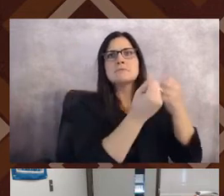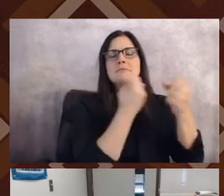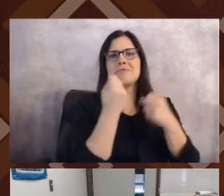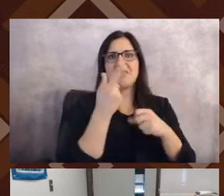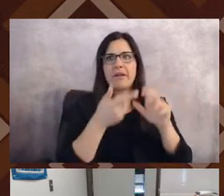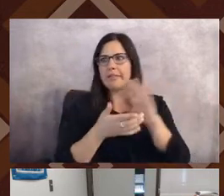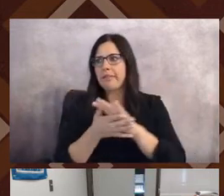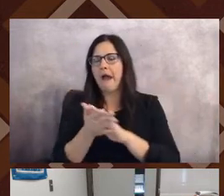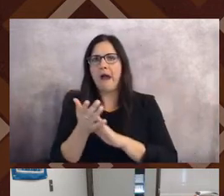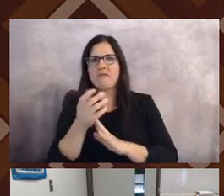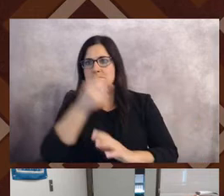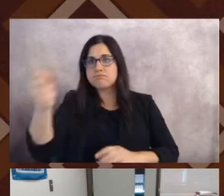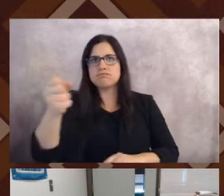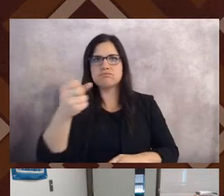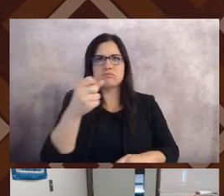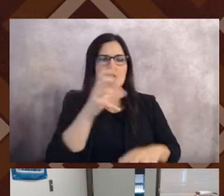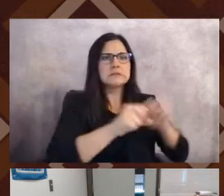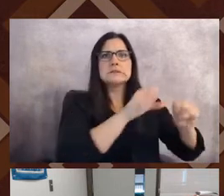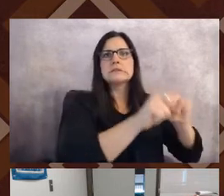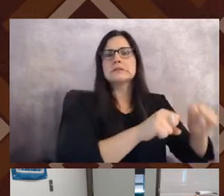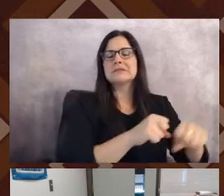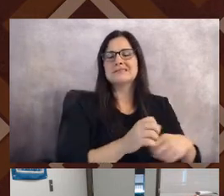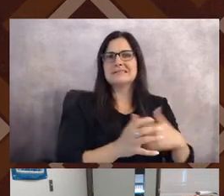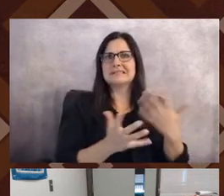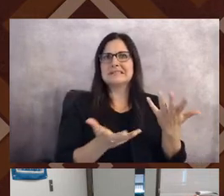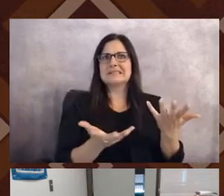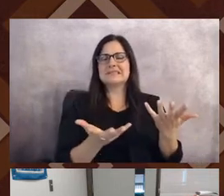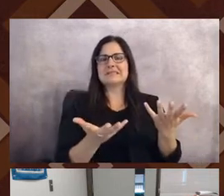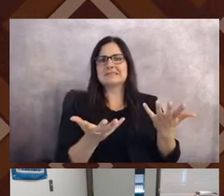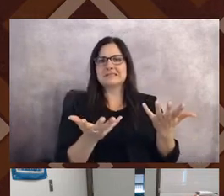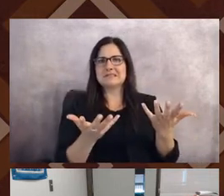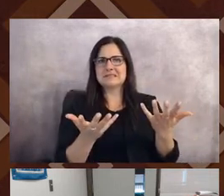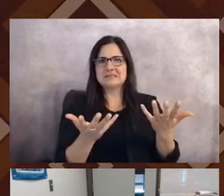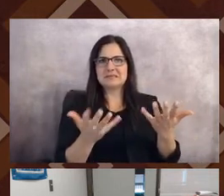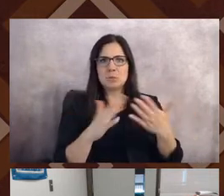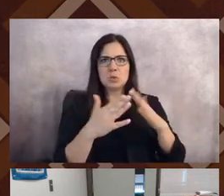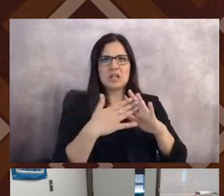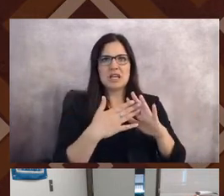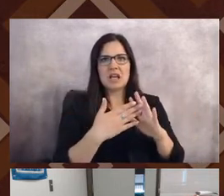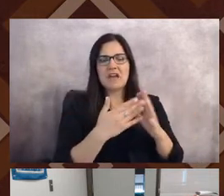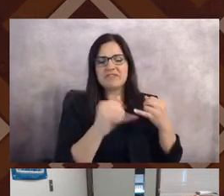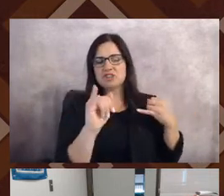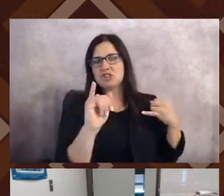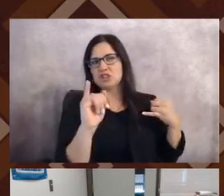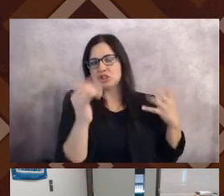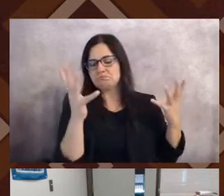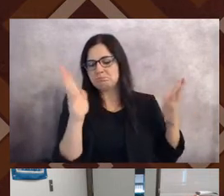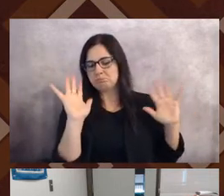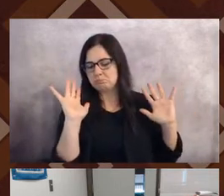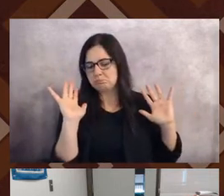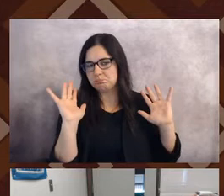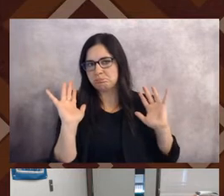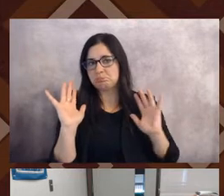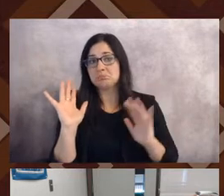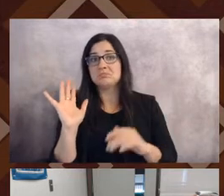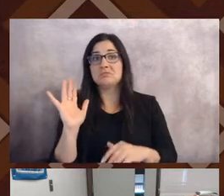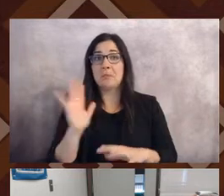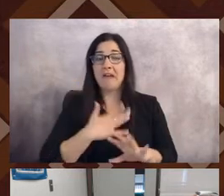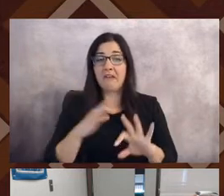That was that was that that break with that community and my family was never able to even consider going back